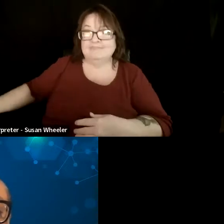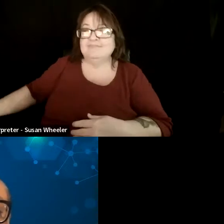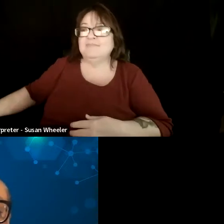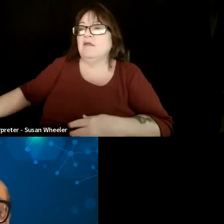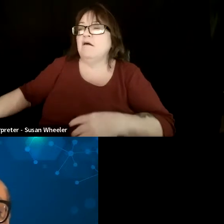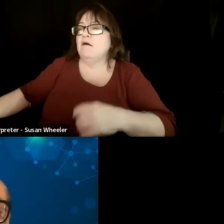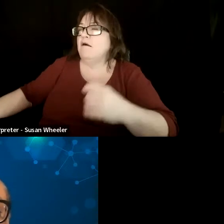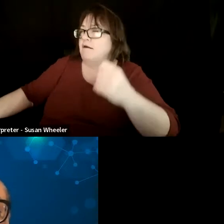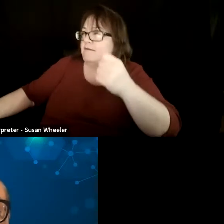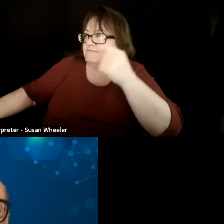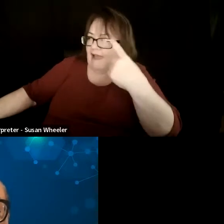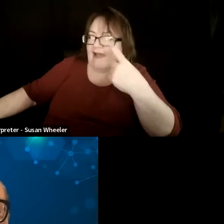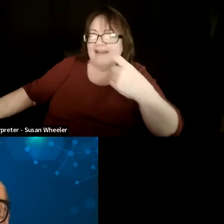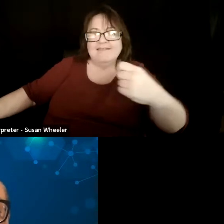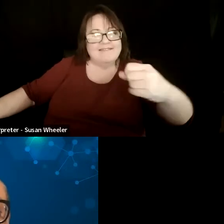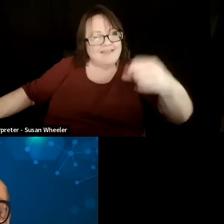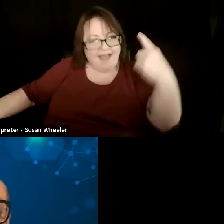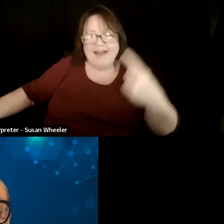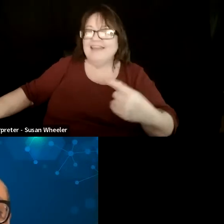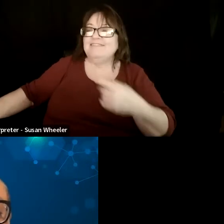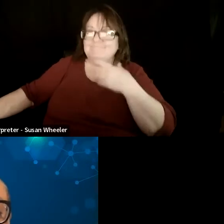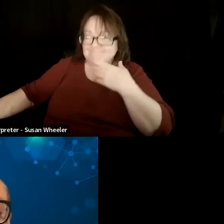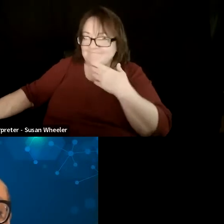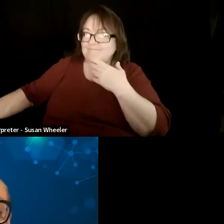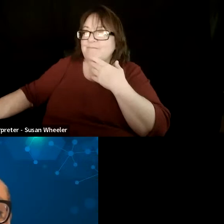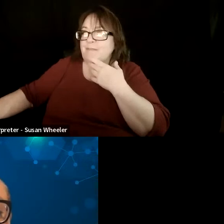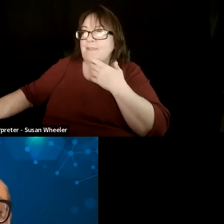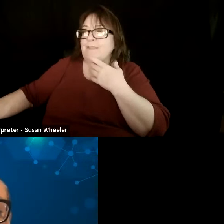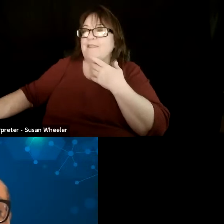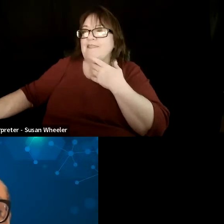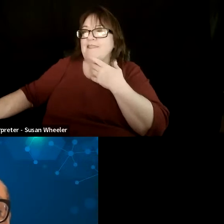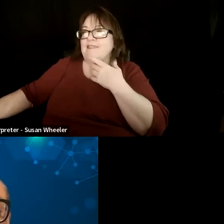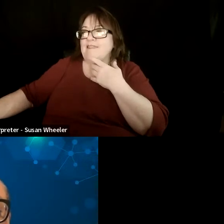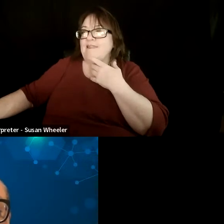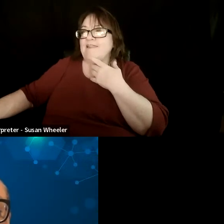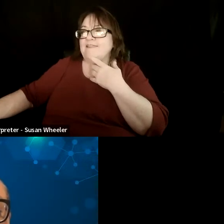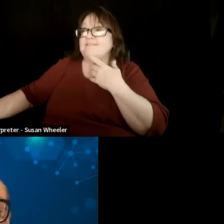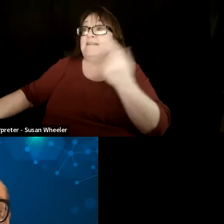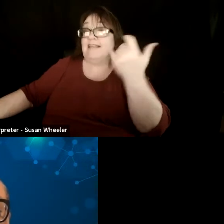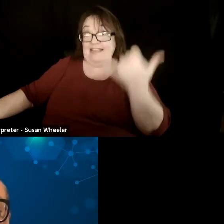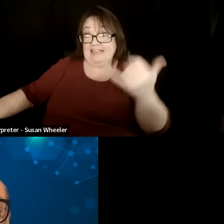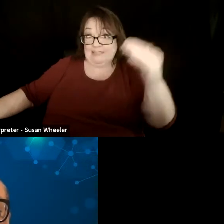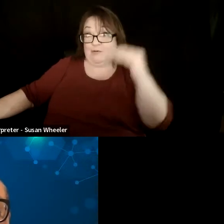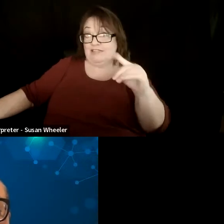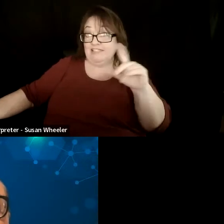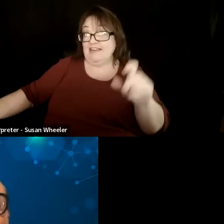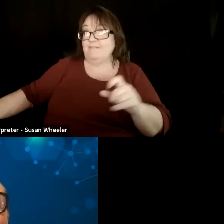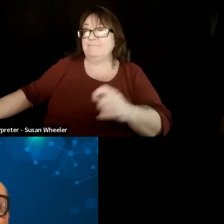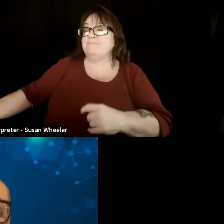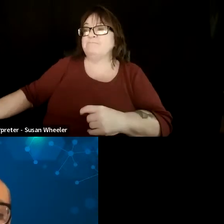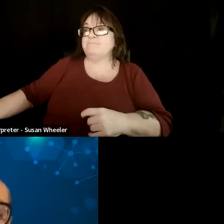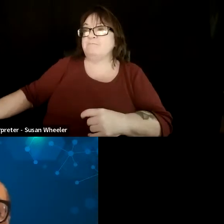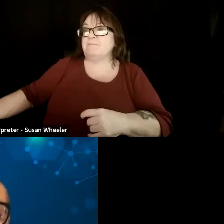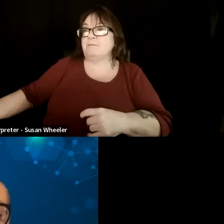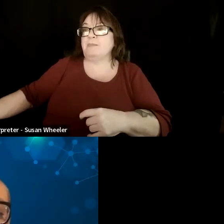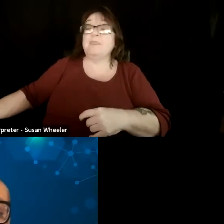Got it. Next question from the parent of a child performer, this parent asks: